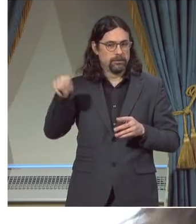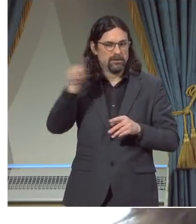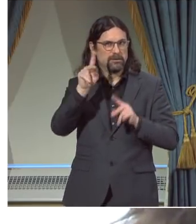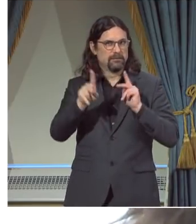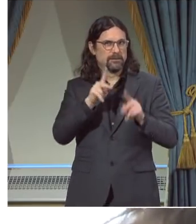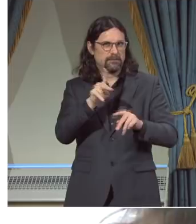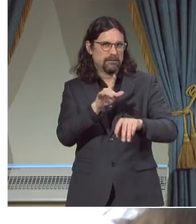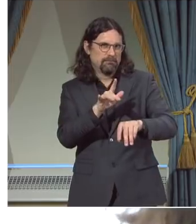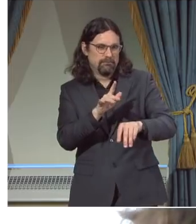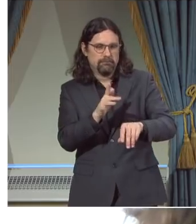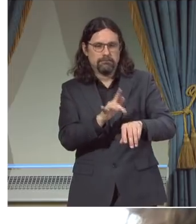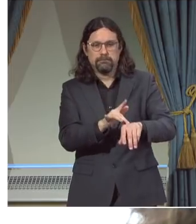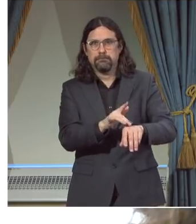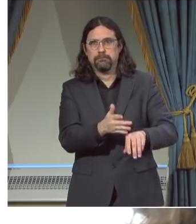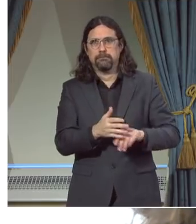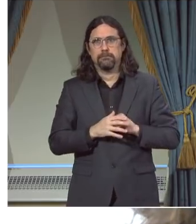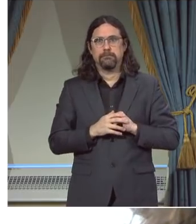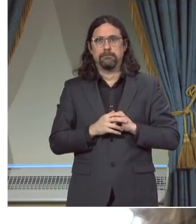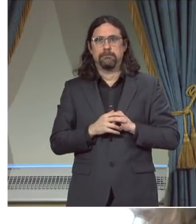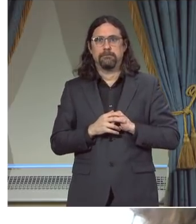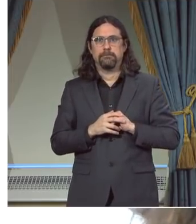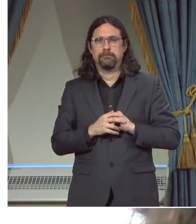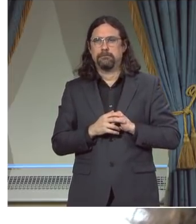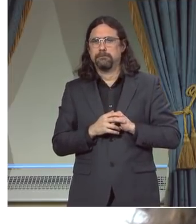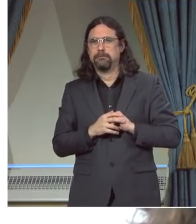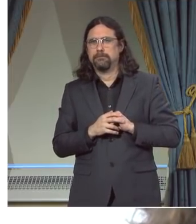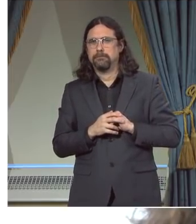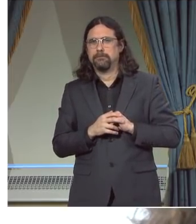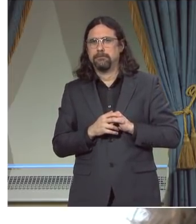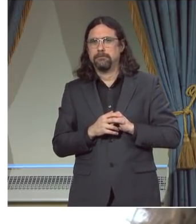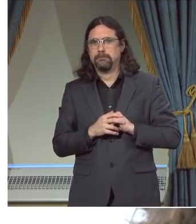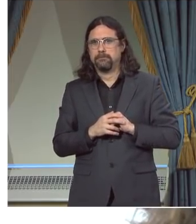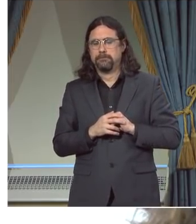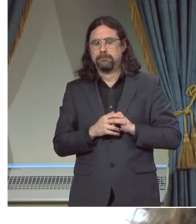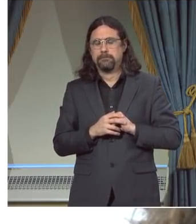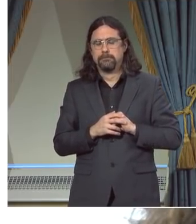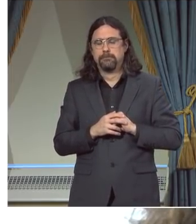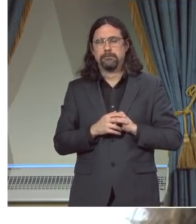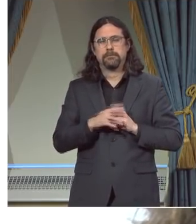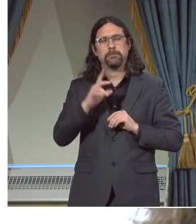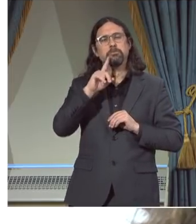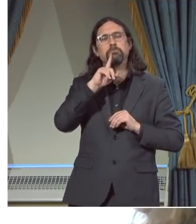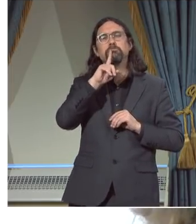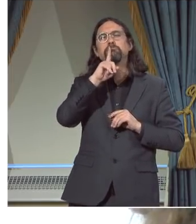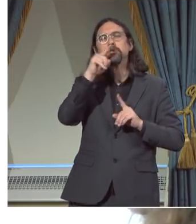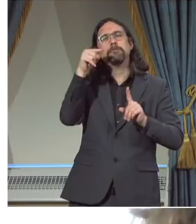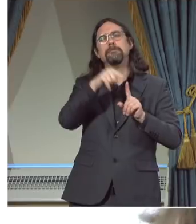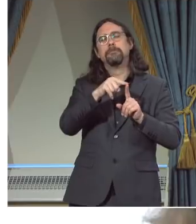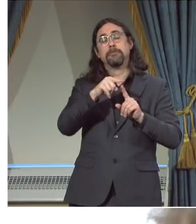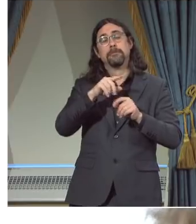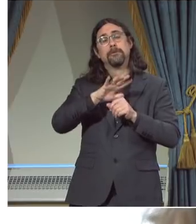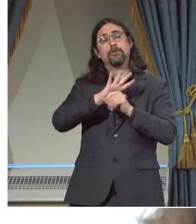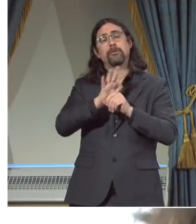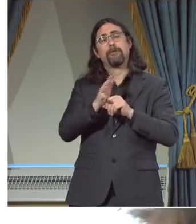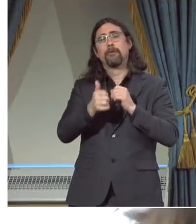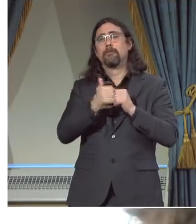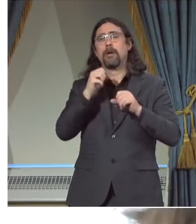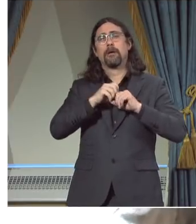I WANT TO REMIND